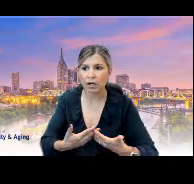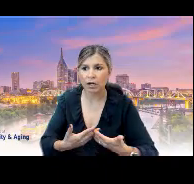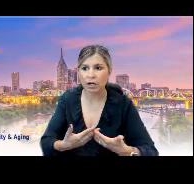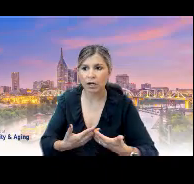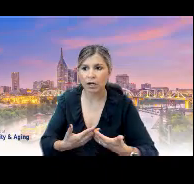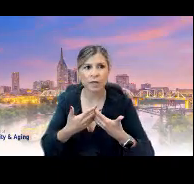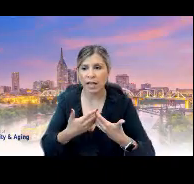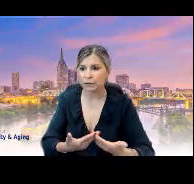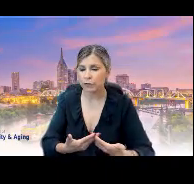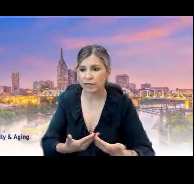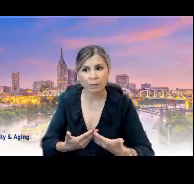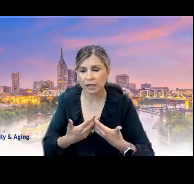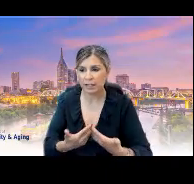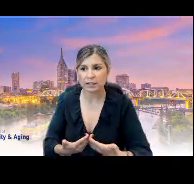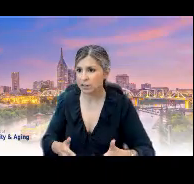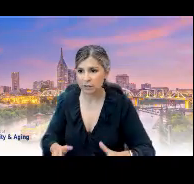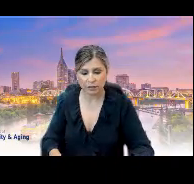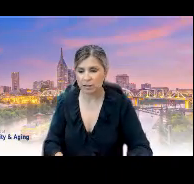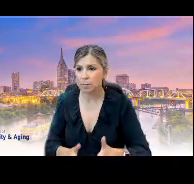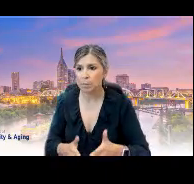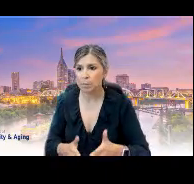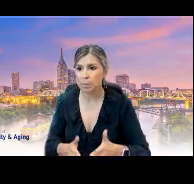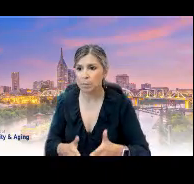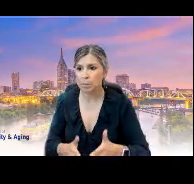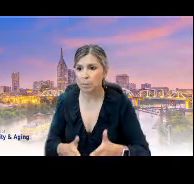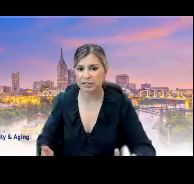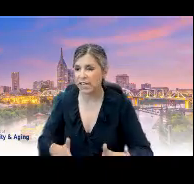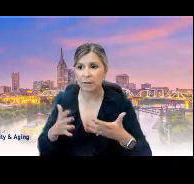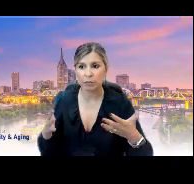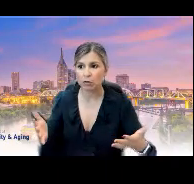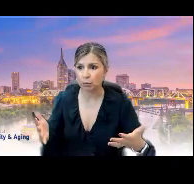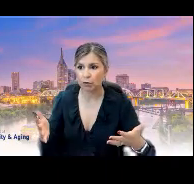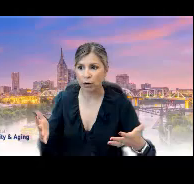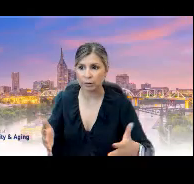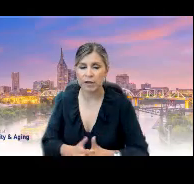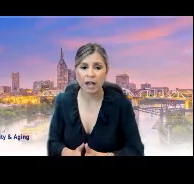And, and for some, they needed to the basic capital to stand up those programs.